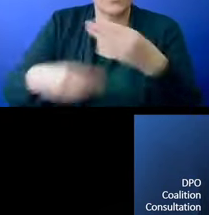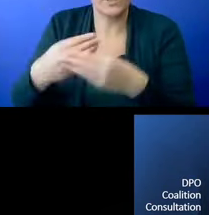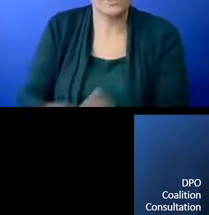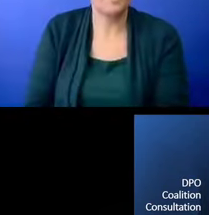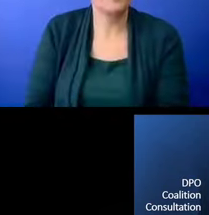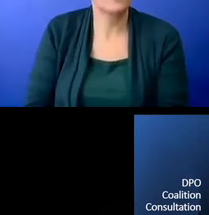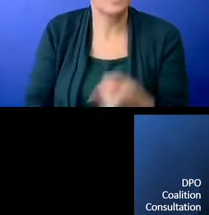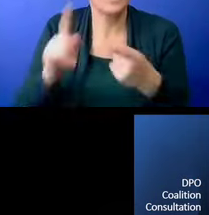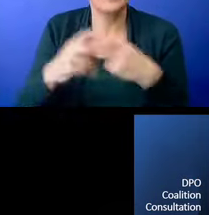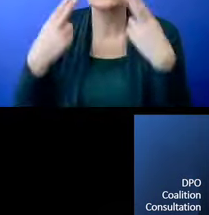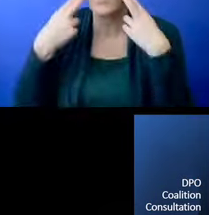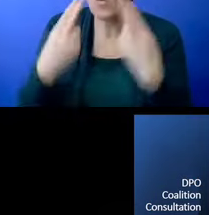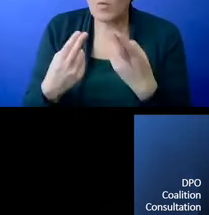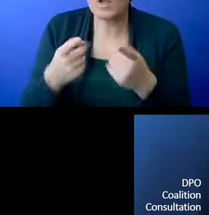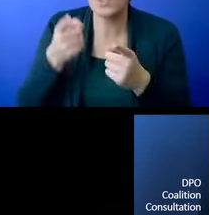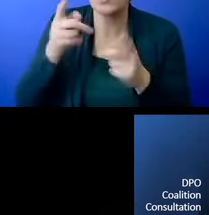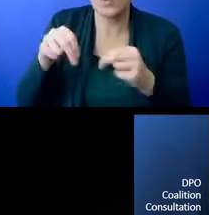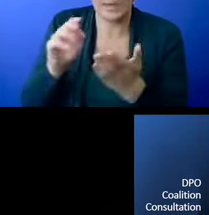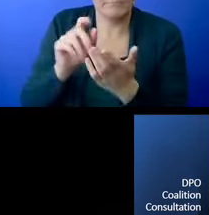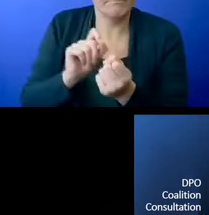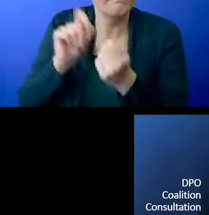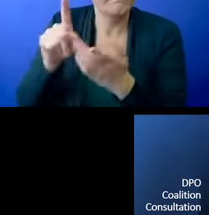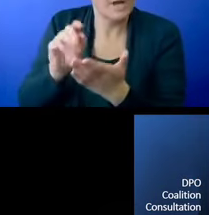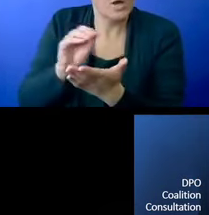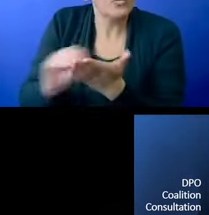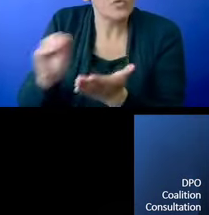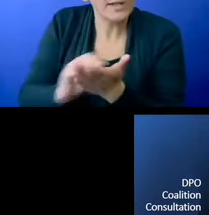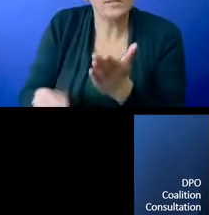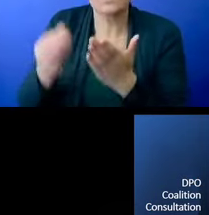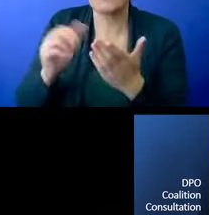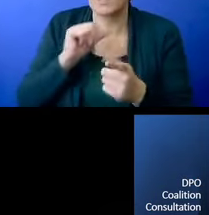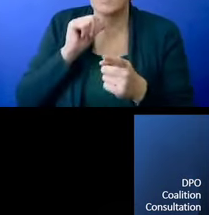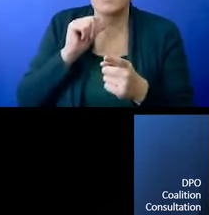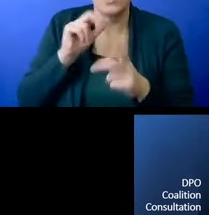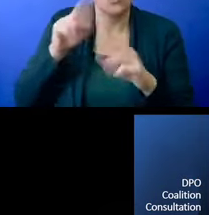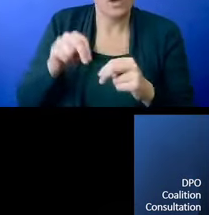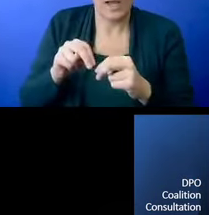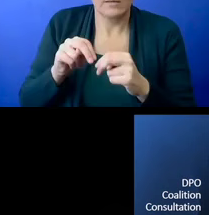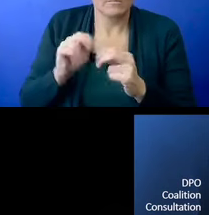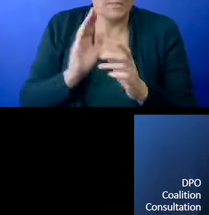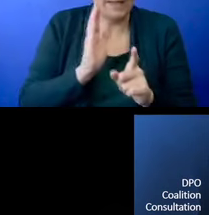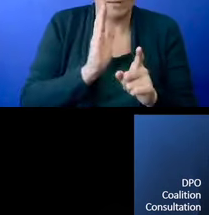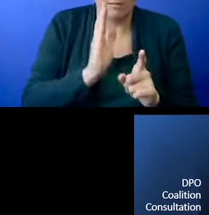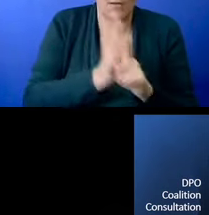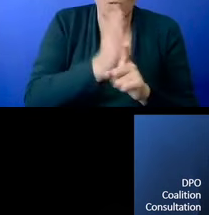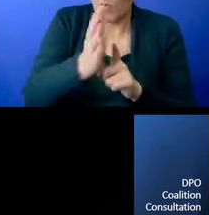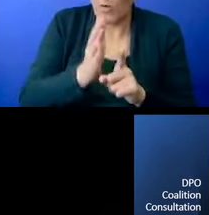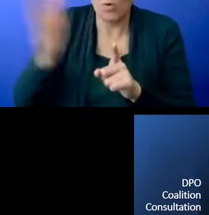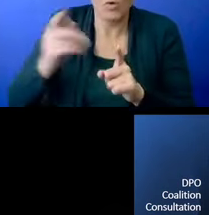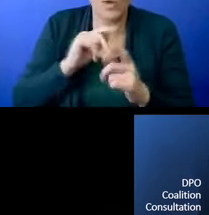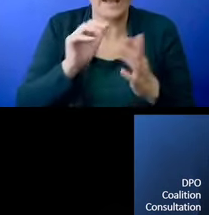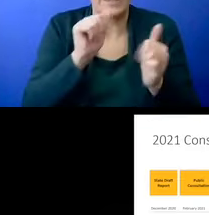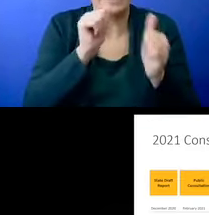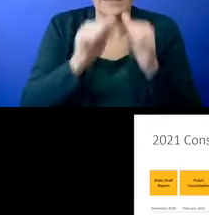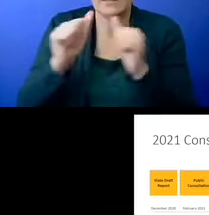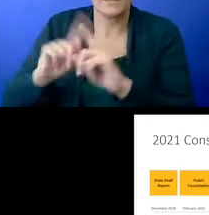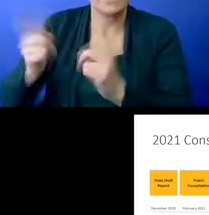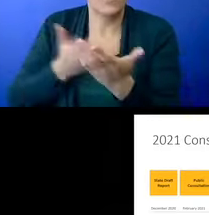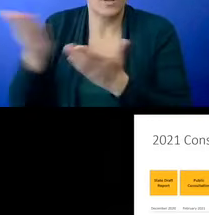Usually you can submit those in writing, and there's no limitation to the number of consultations you can send your comment to.